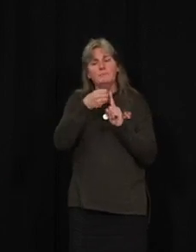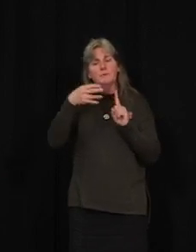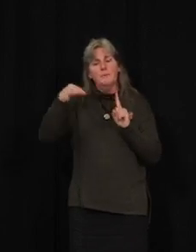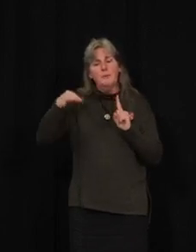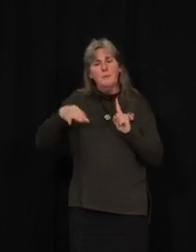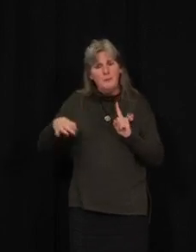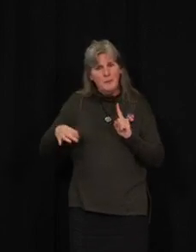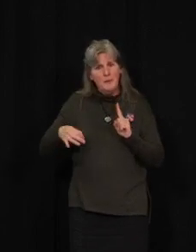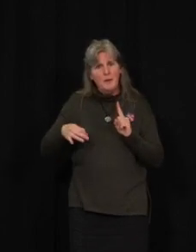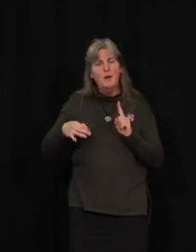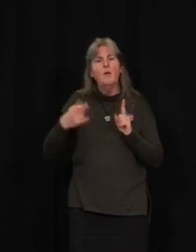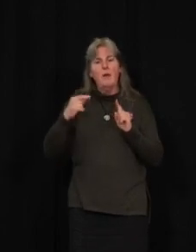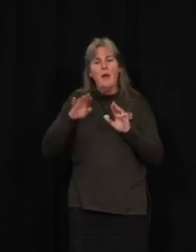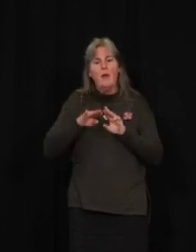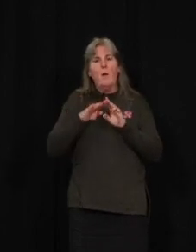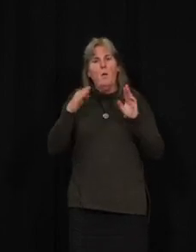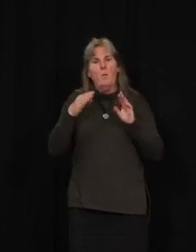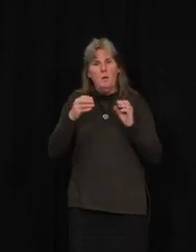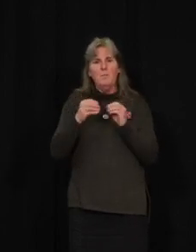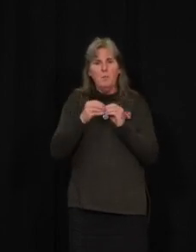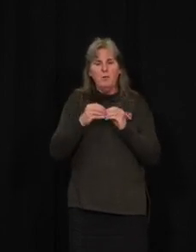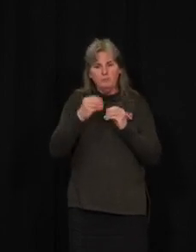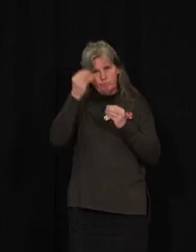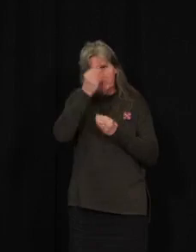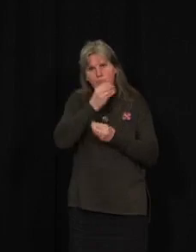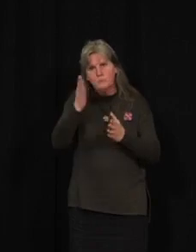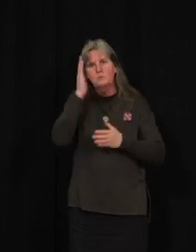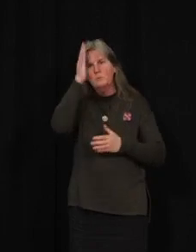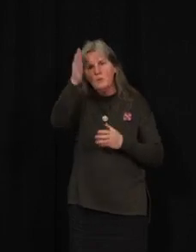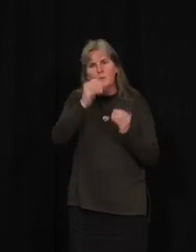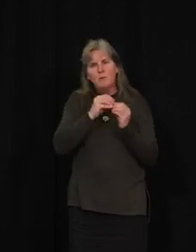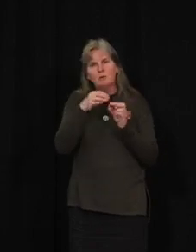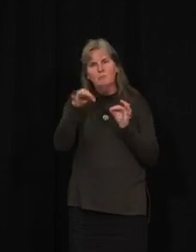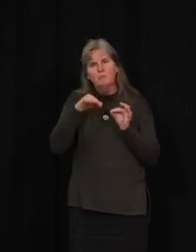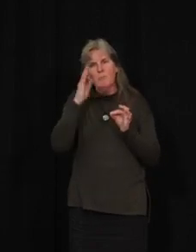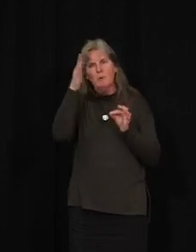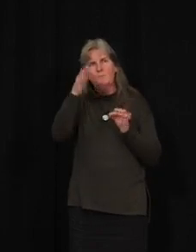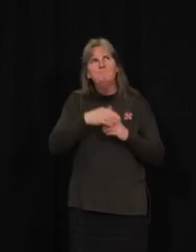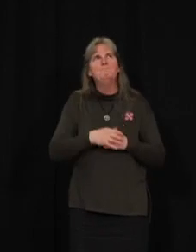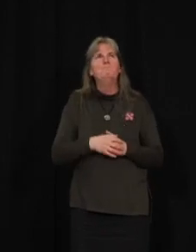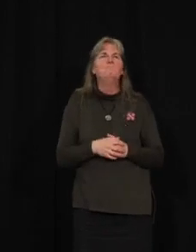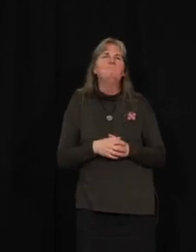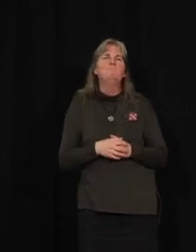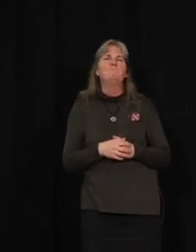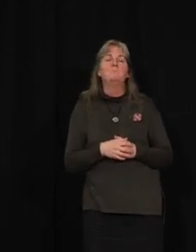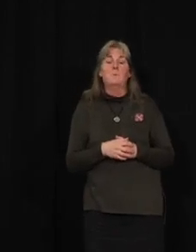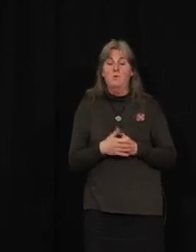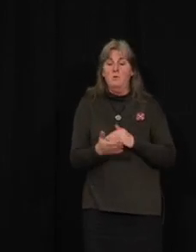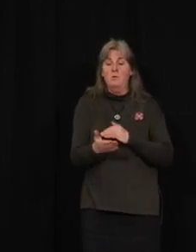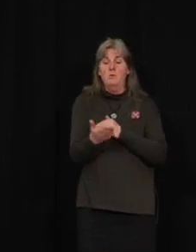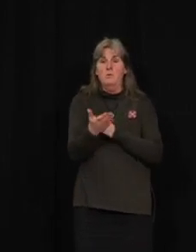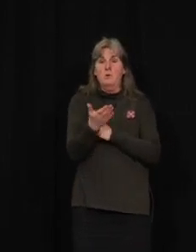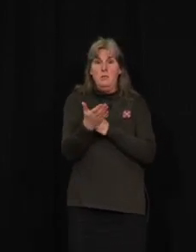being released. Earlier today, along with the Yukon's chief coroner and chief